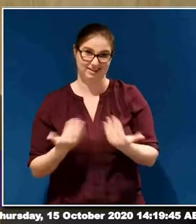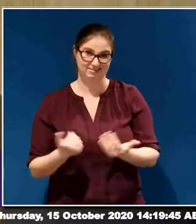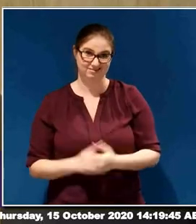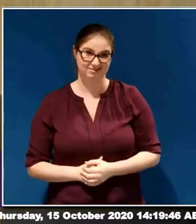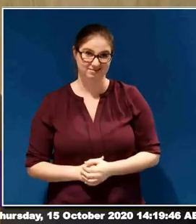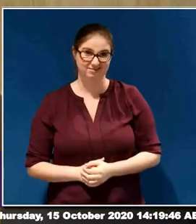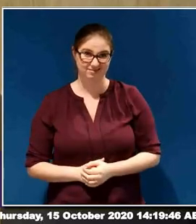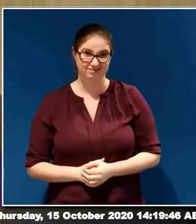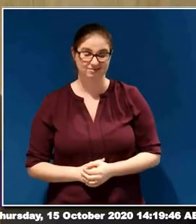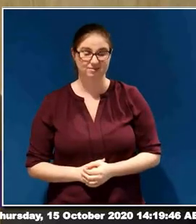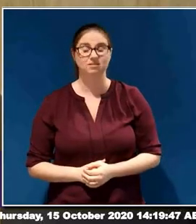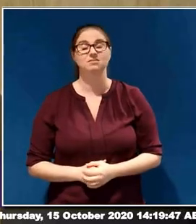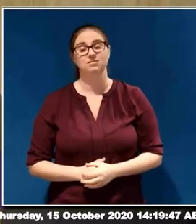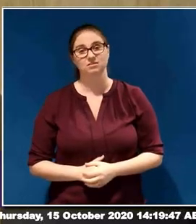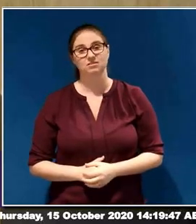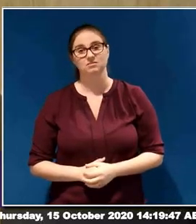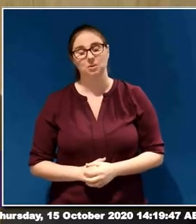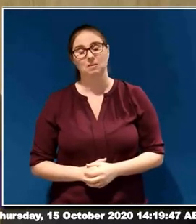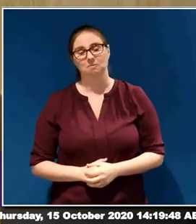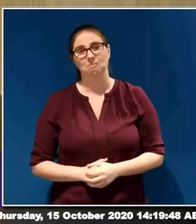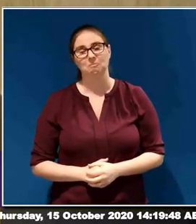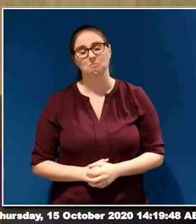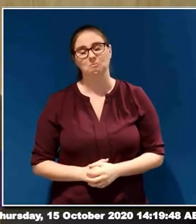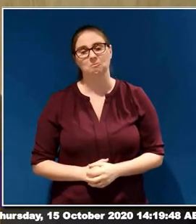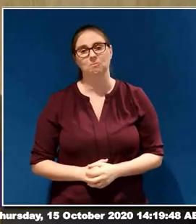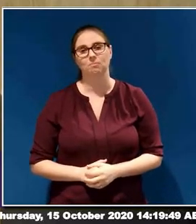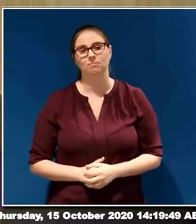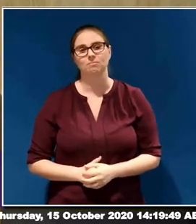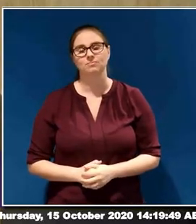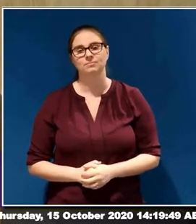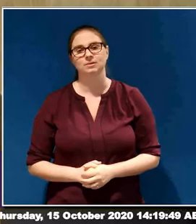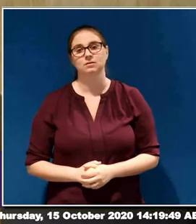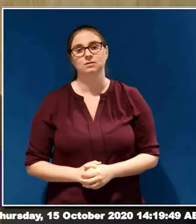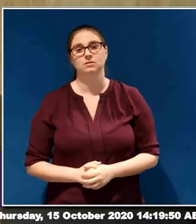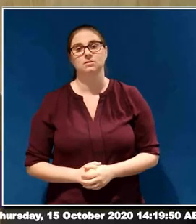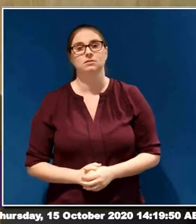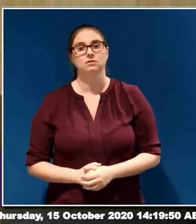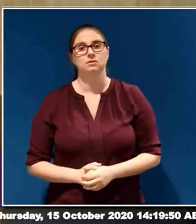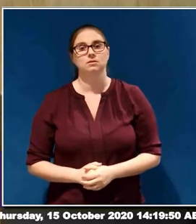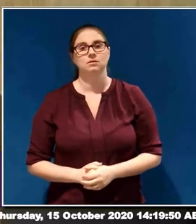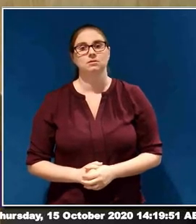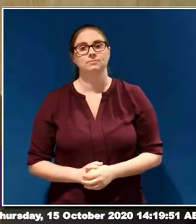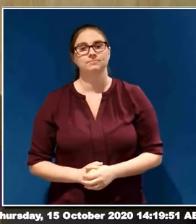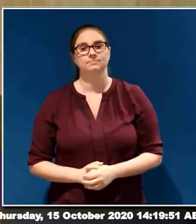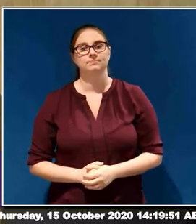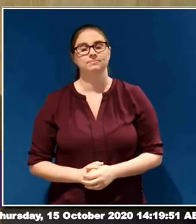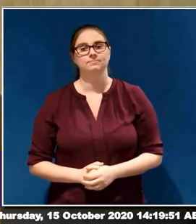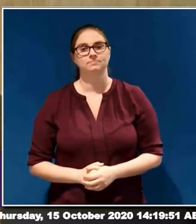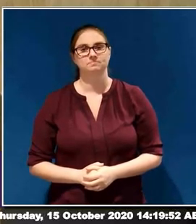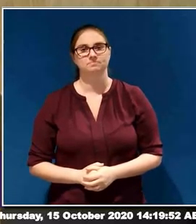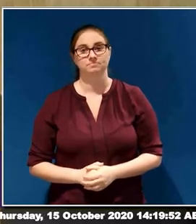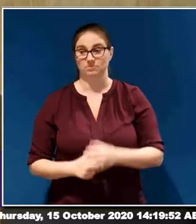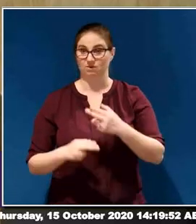So a student who - in that process, can you start to take steps